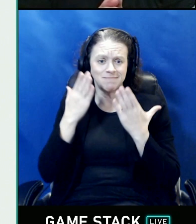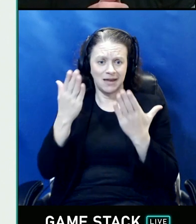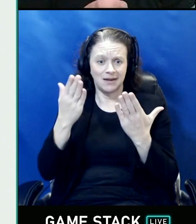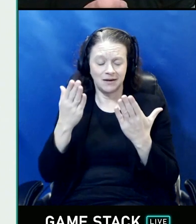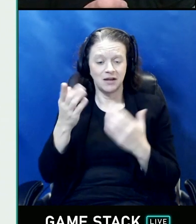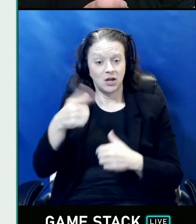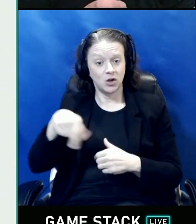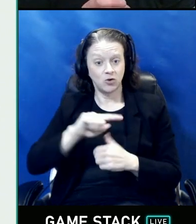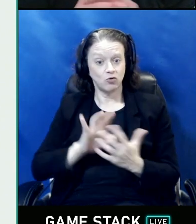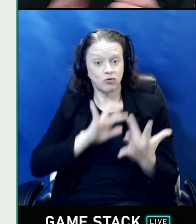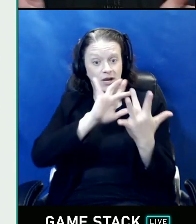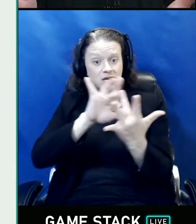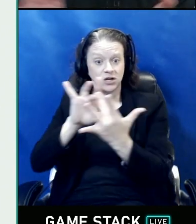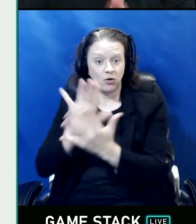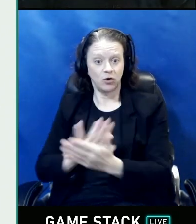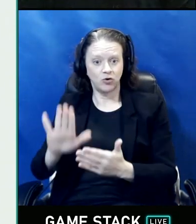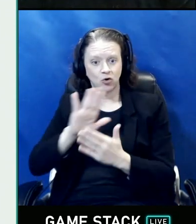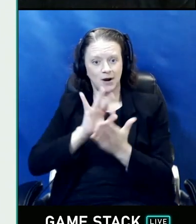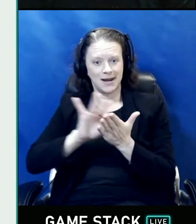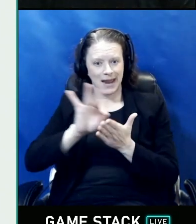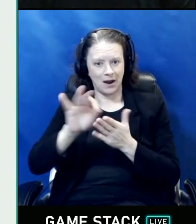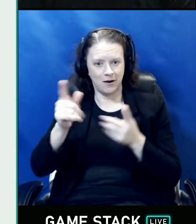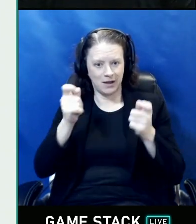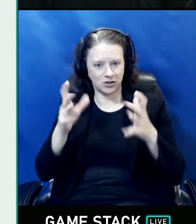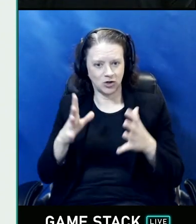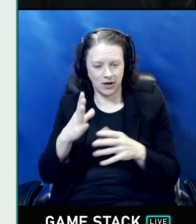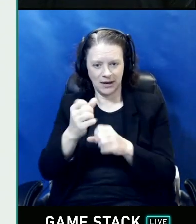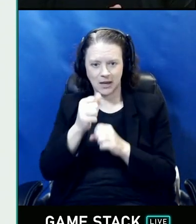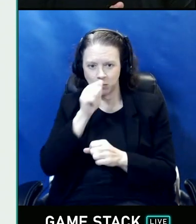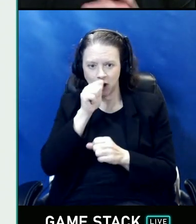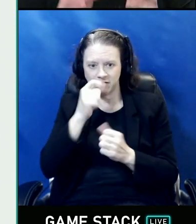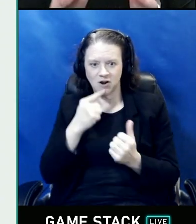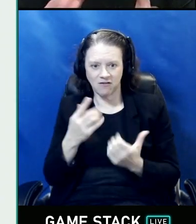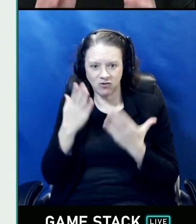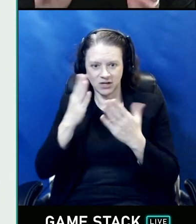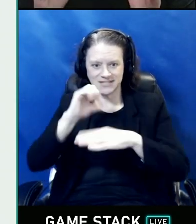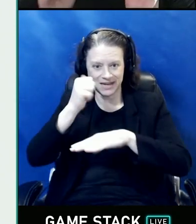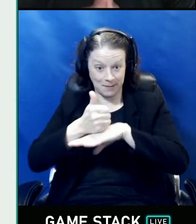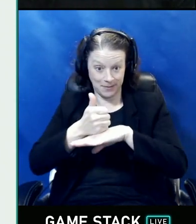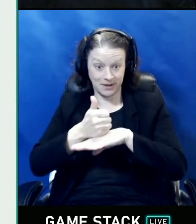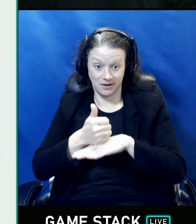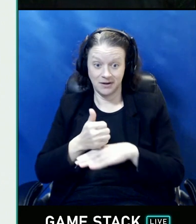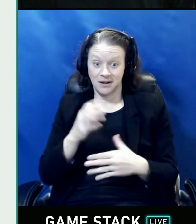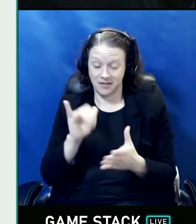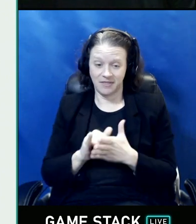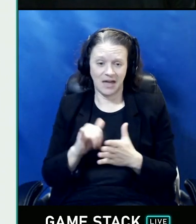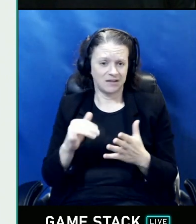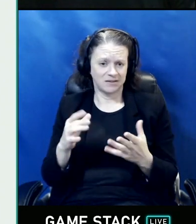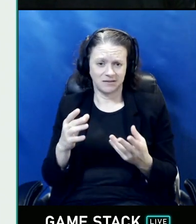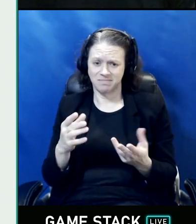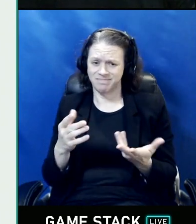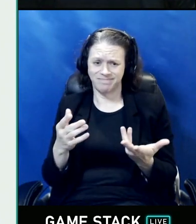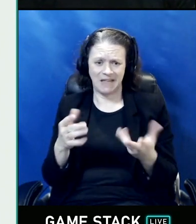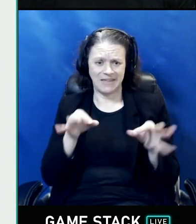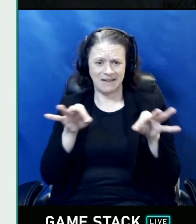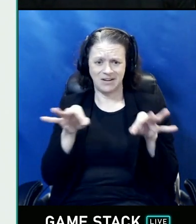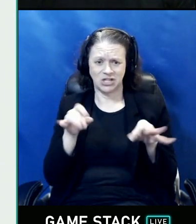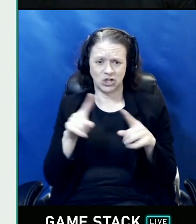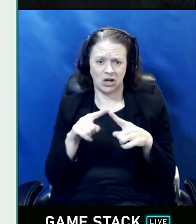account manager and get a private offering set up. It's literally the definition of low effort, high impact.